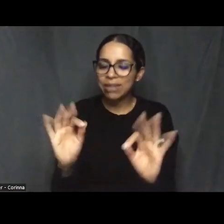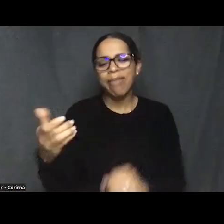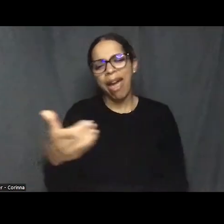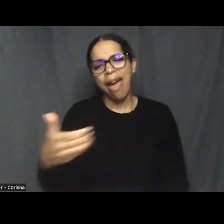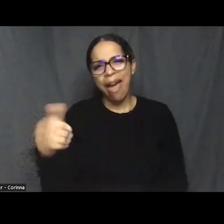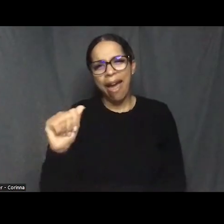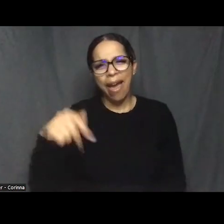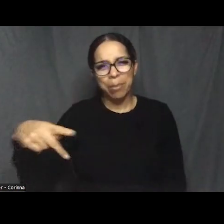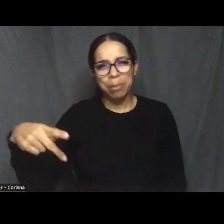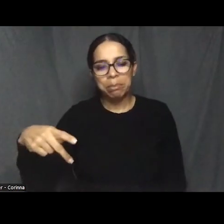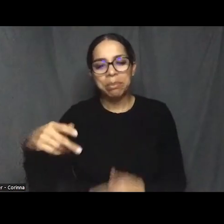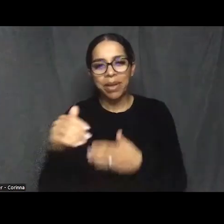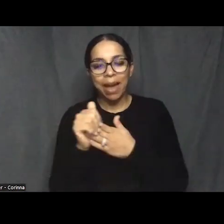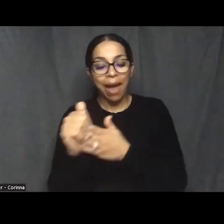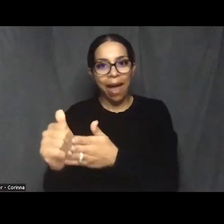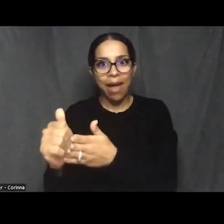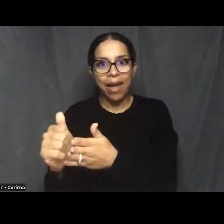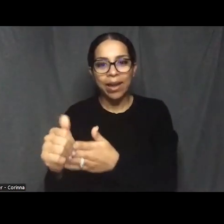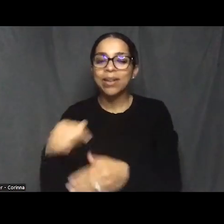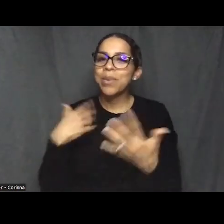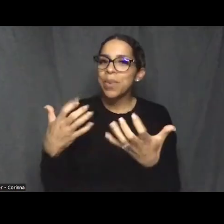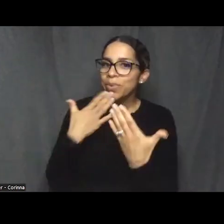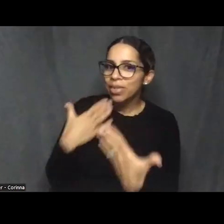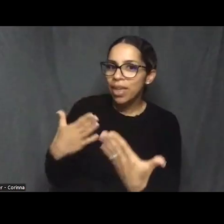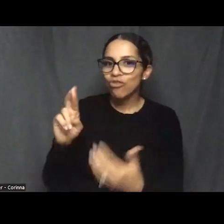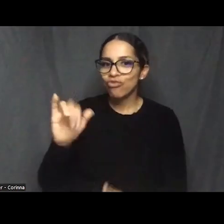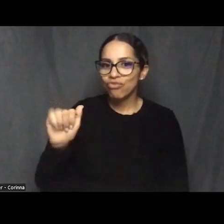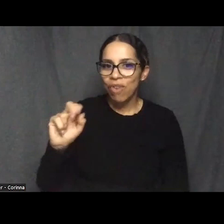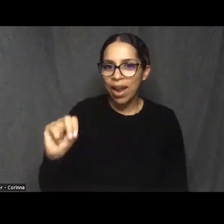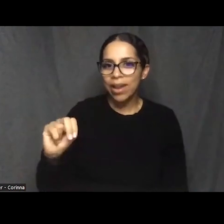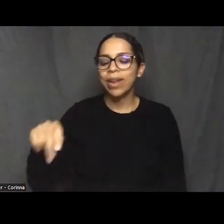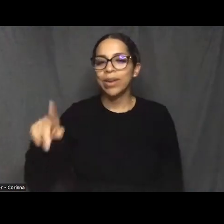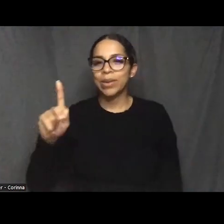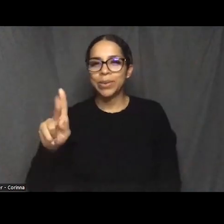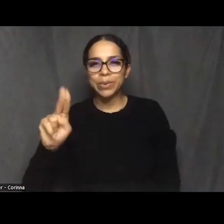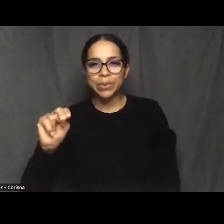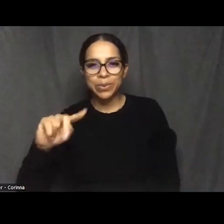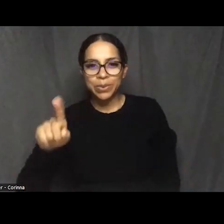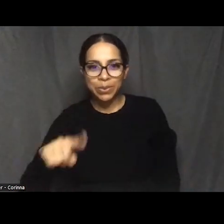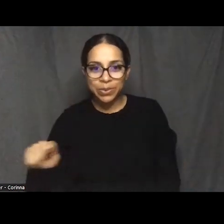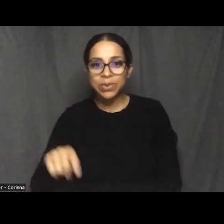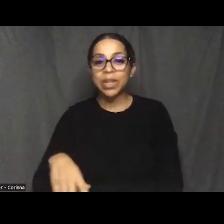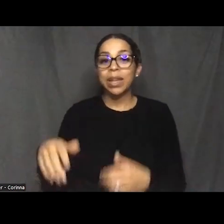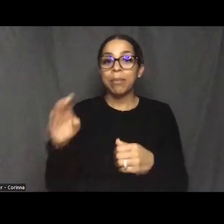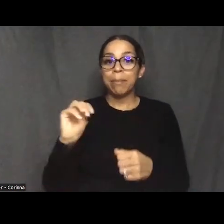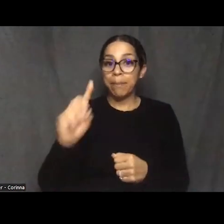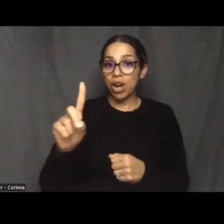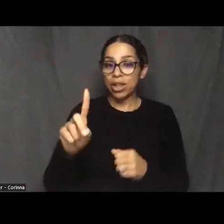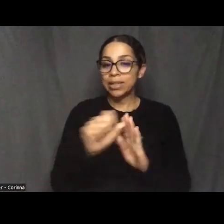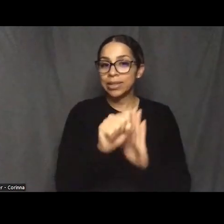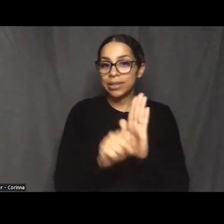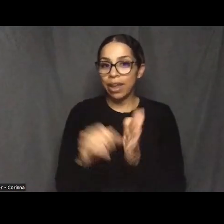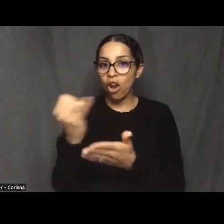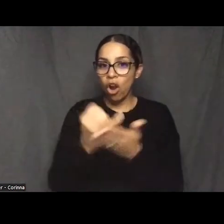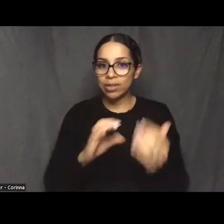I'd like to thank Ryan Koons and the Maryland State Arts Council for the land acknowledgment references they've made available to us